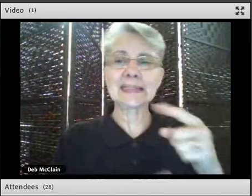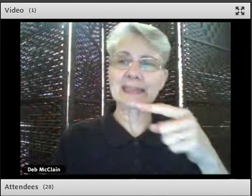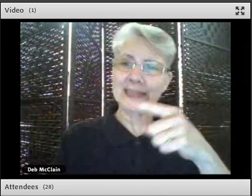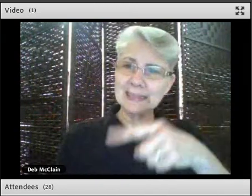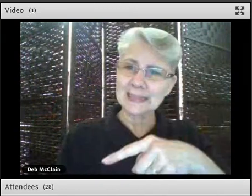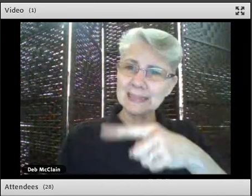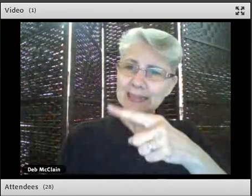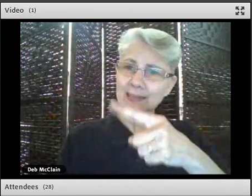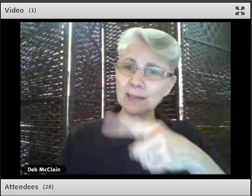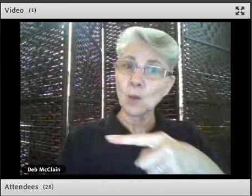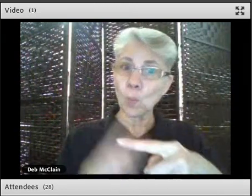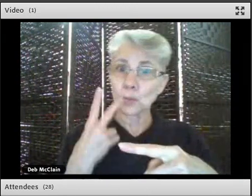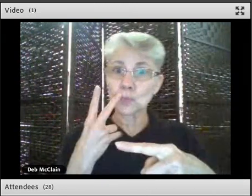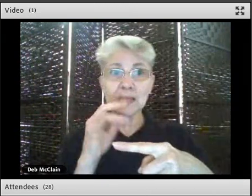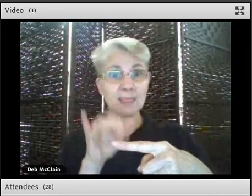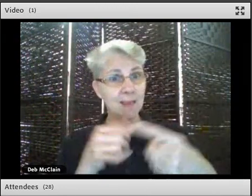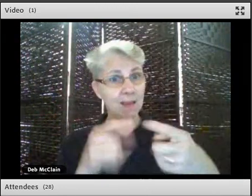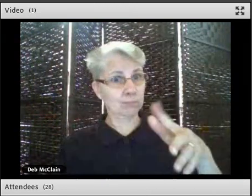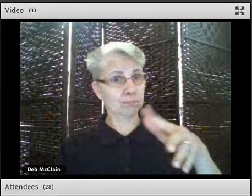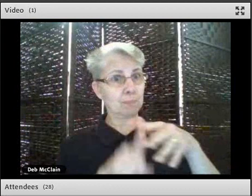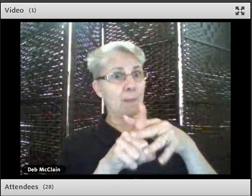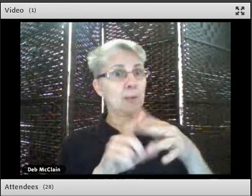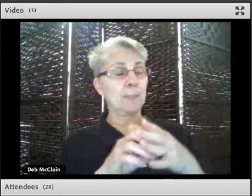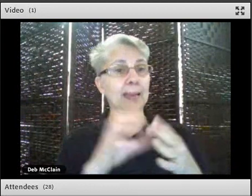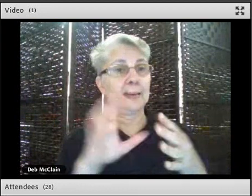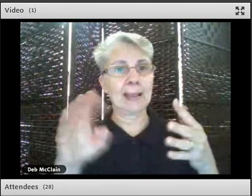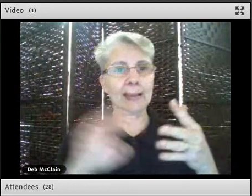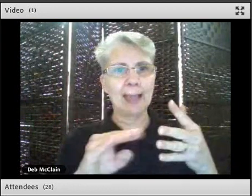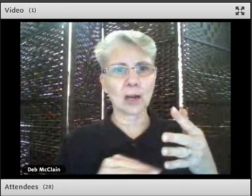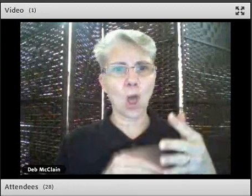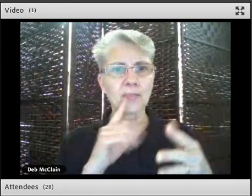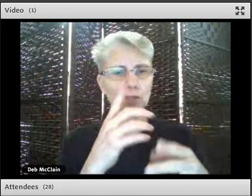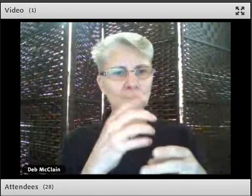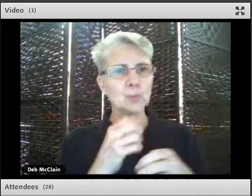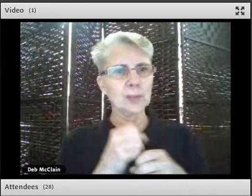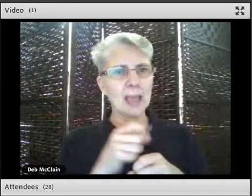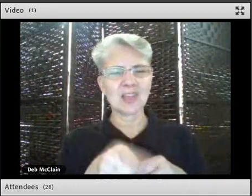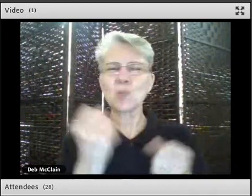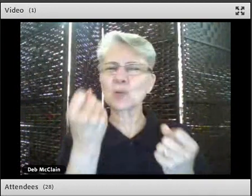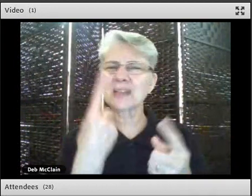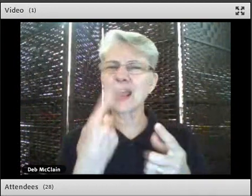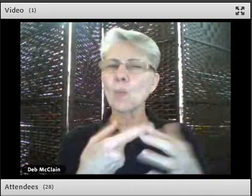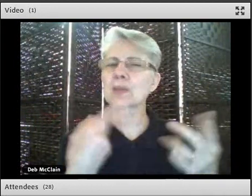So, this is an LC practice only. PCC libraries are not doing this.